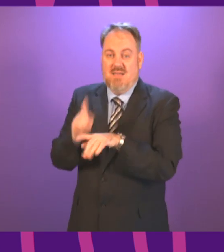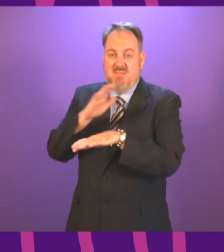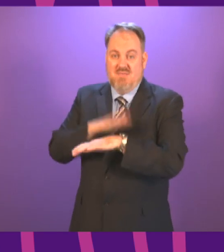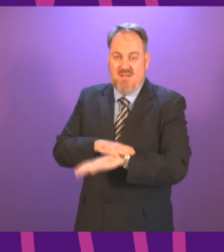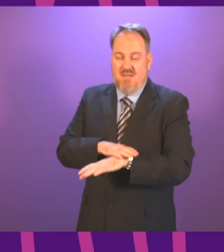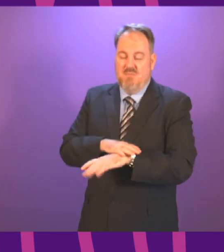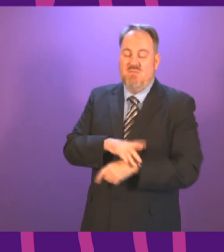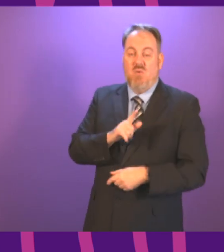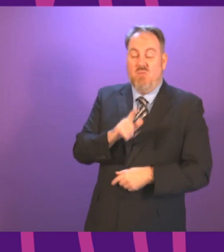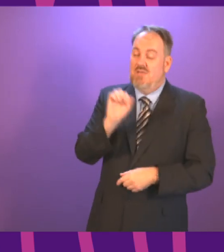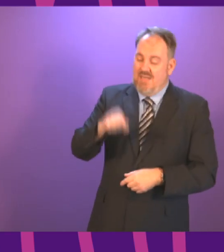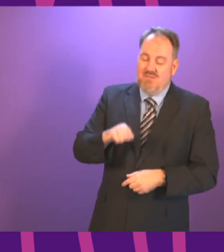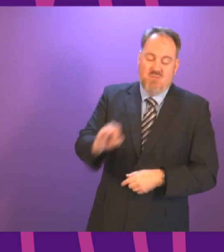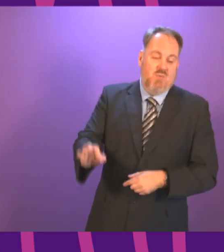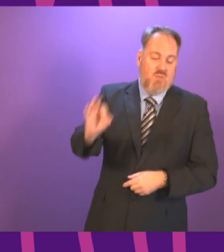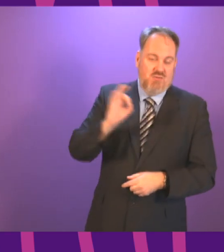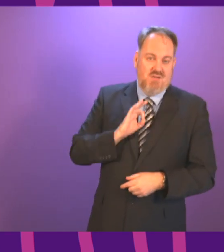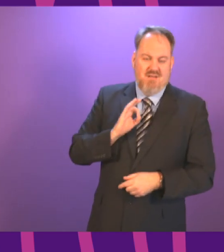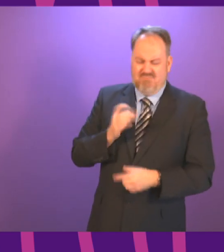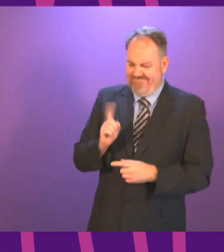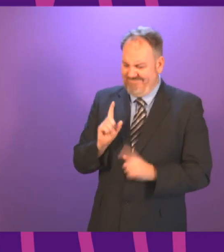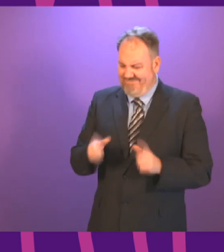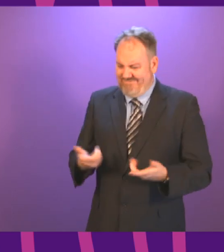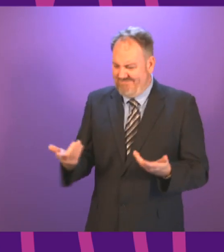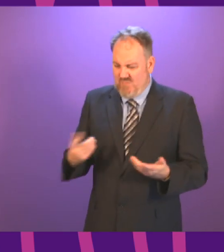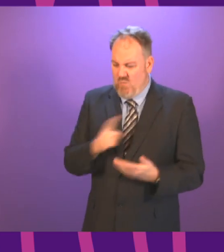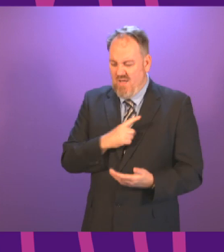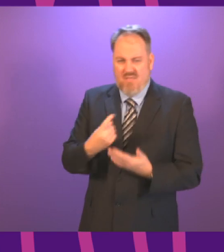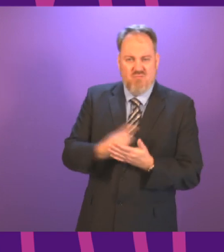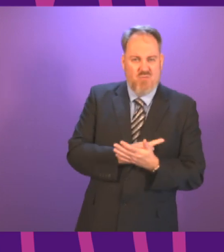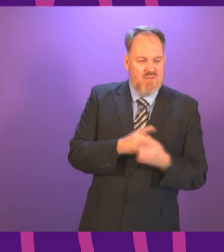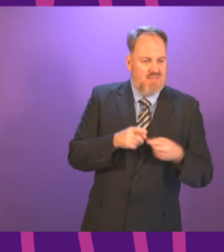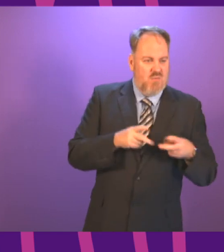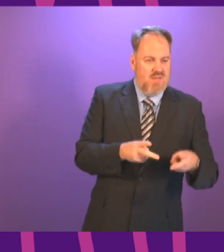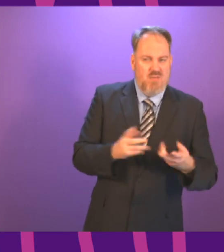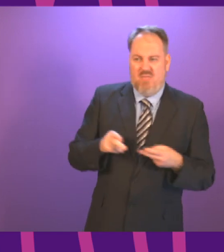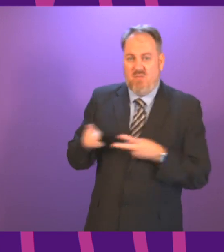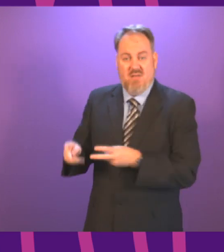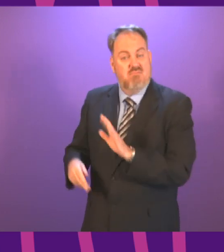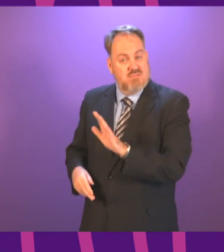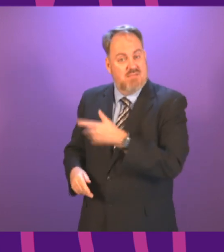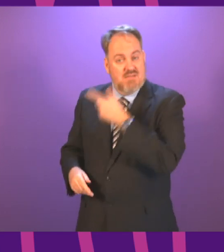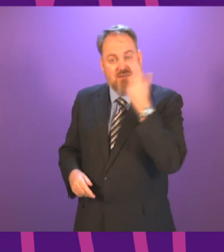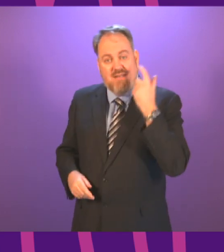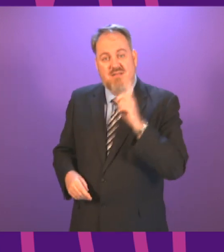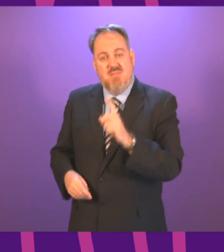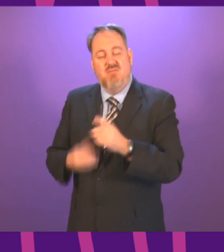I ask people to question those decisions, because it helps us to make sure that we are getting it right as far as possible, but I also ask them to understand that sometimes